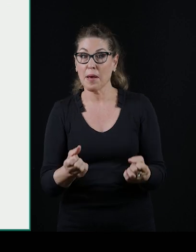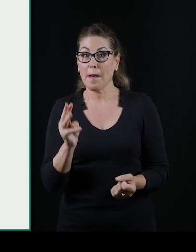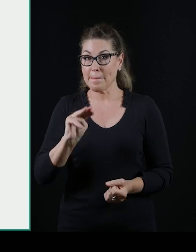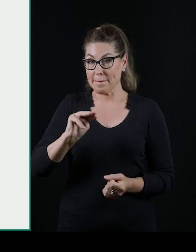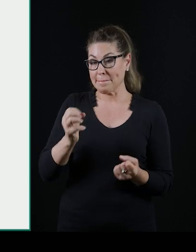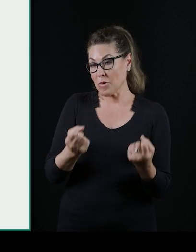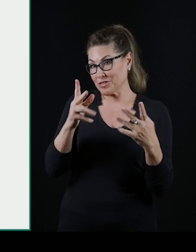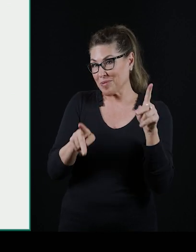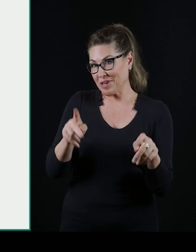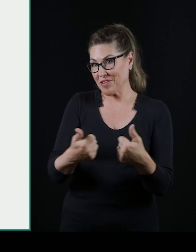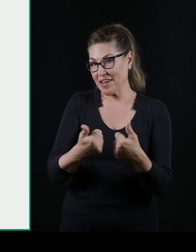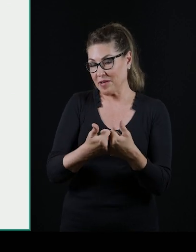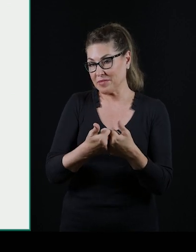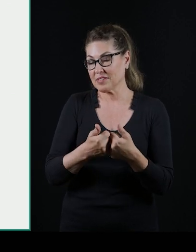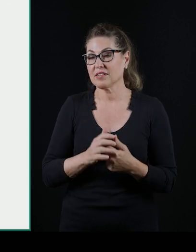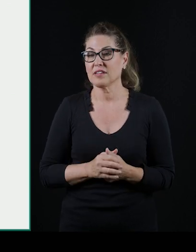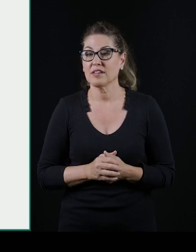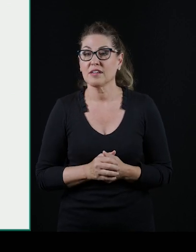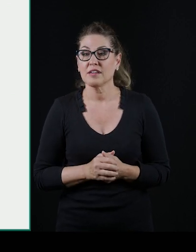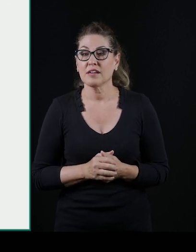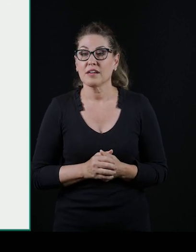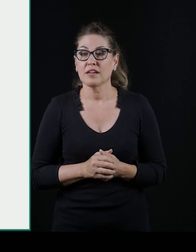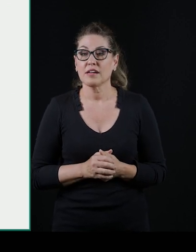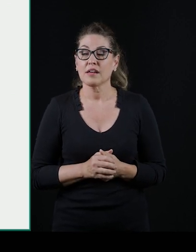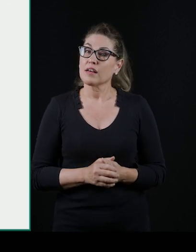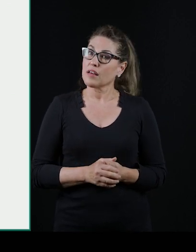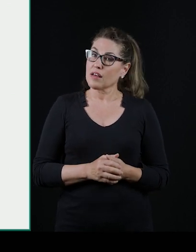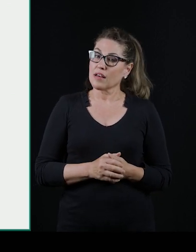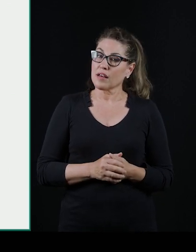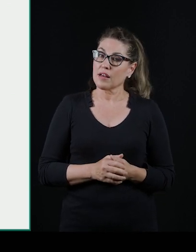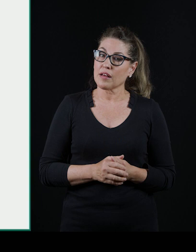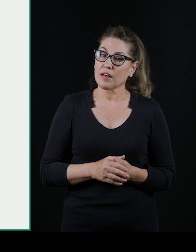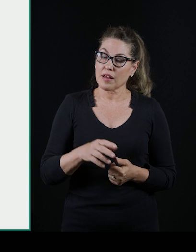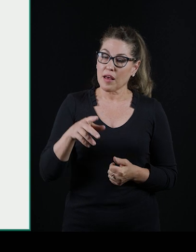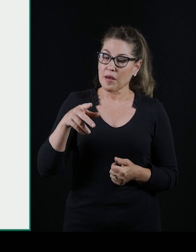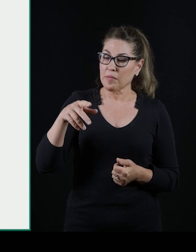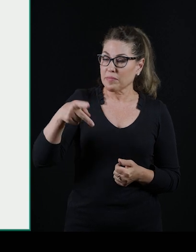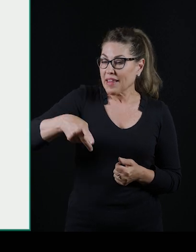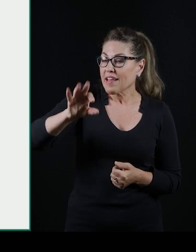Built on Azure compute services, PlayFab multi-player server hosting